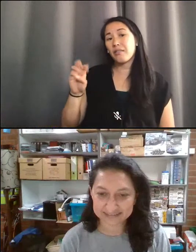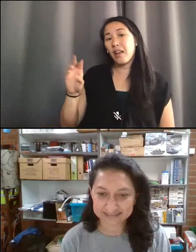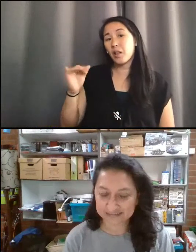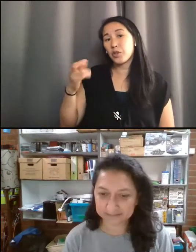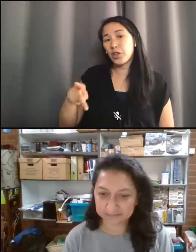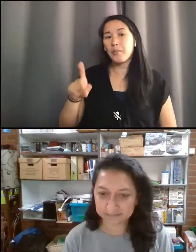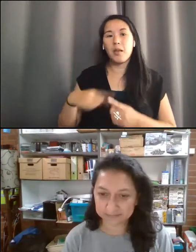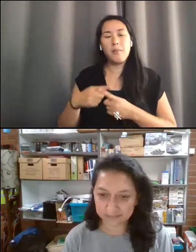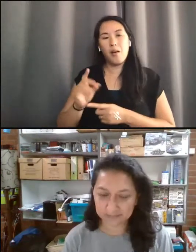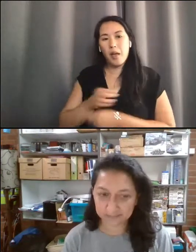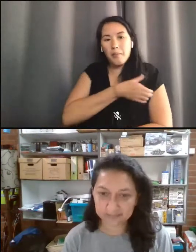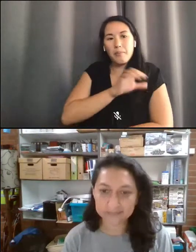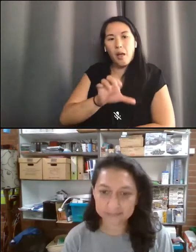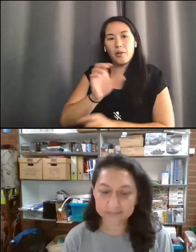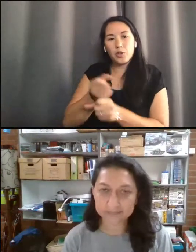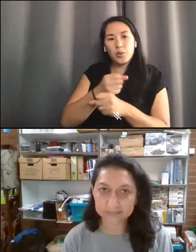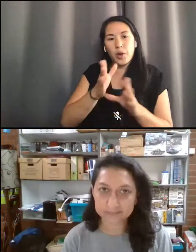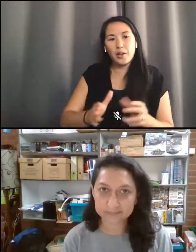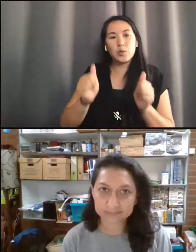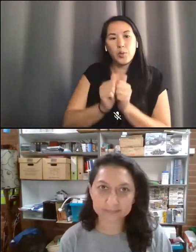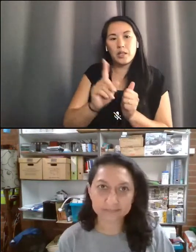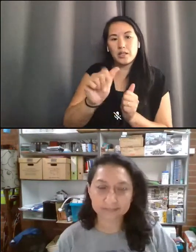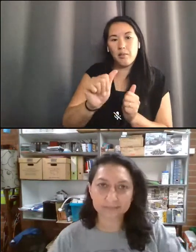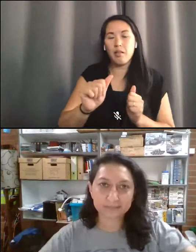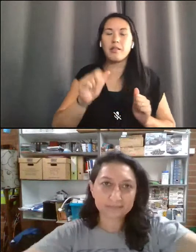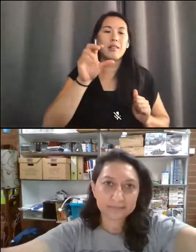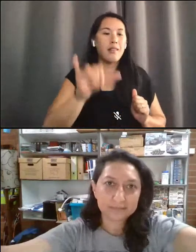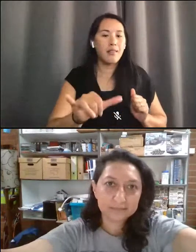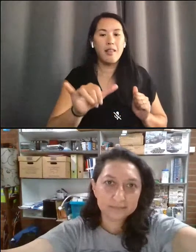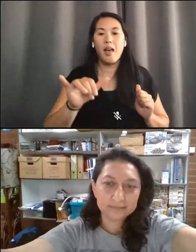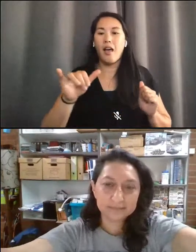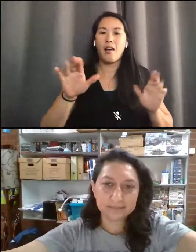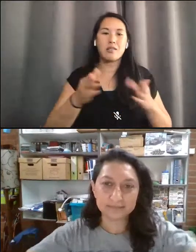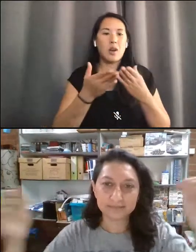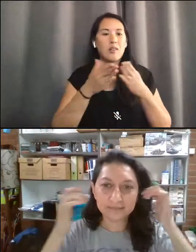with disabilities and it's a way again of opening up the space so that you're not just hiring people